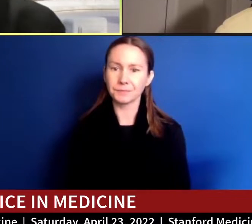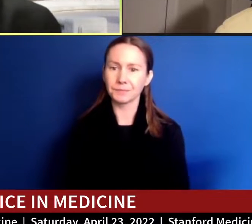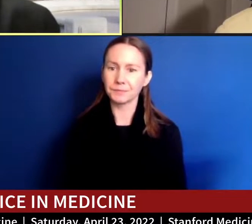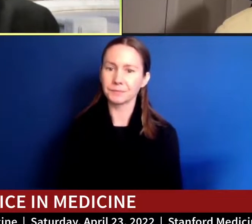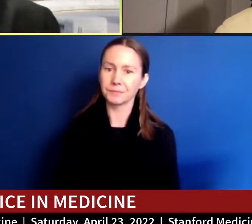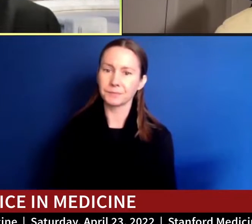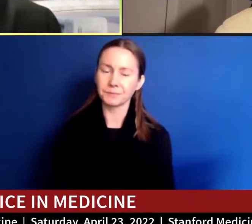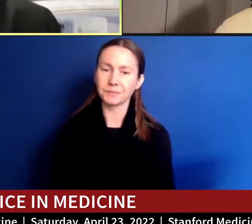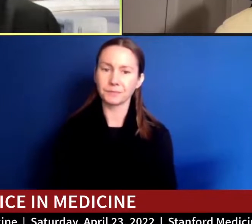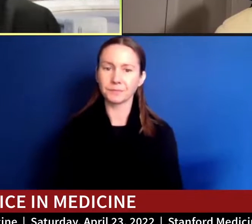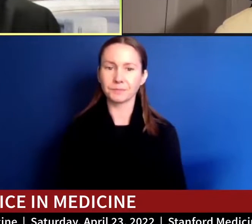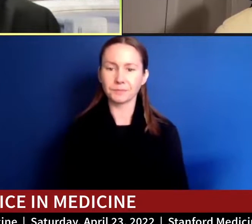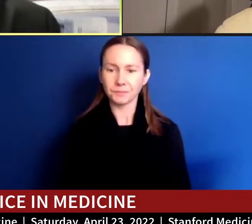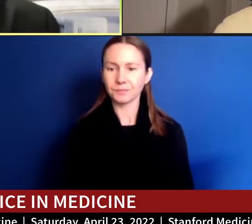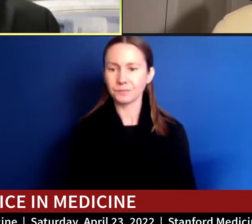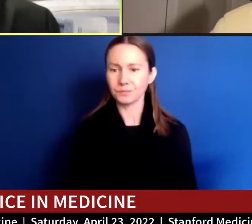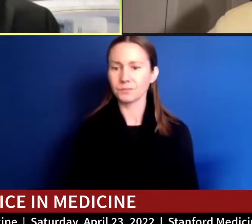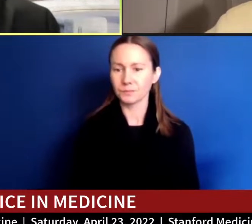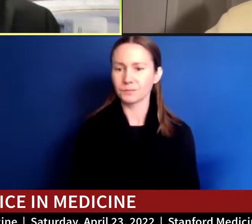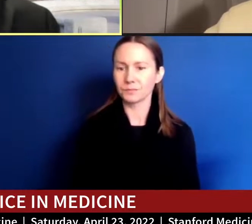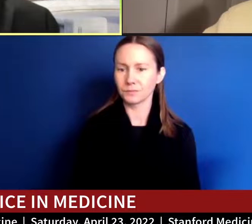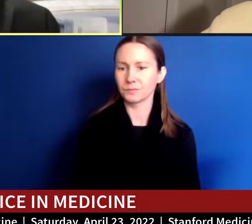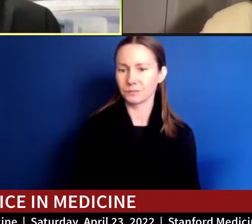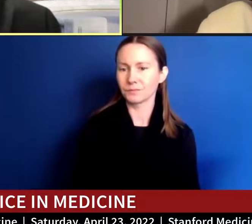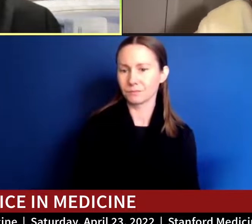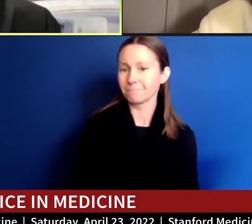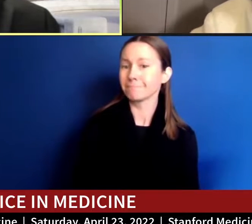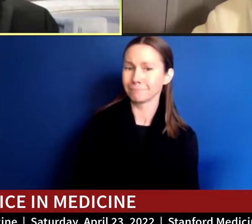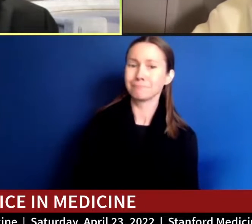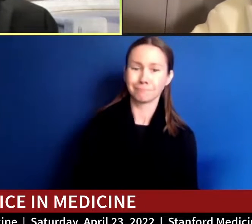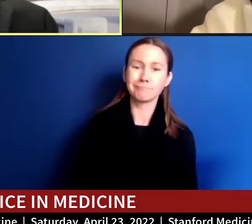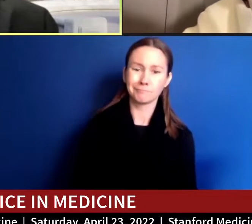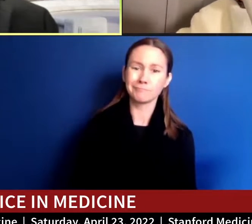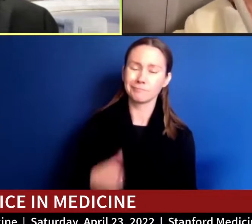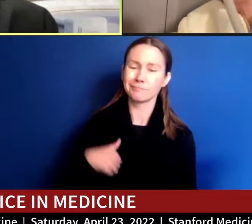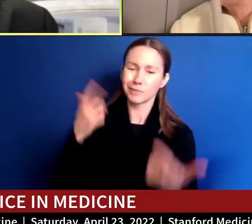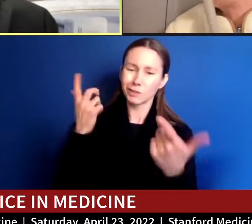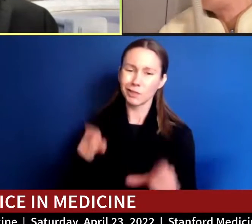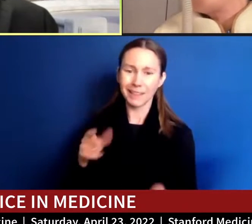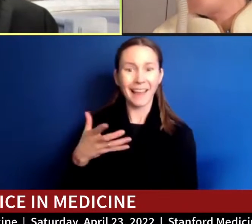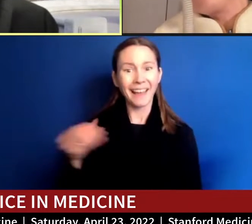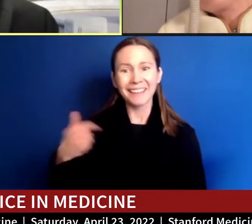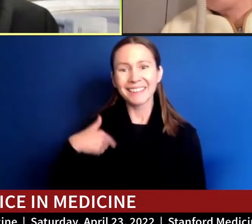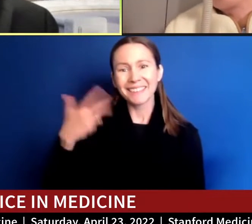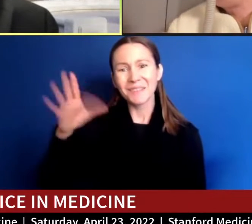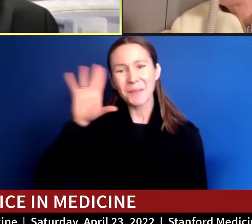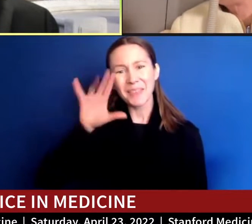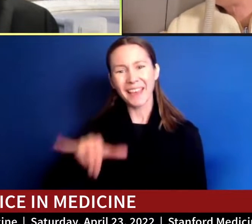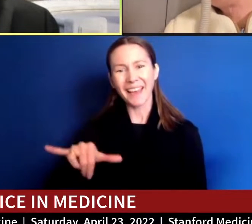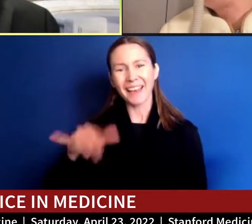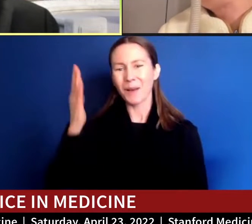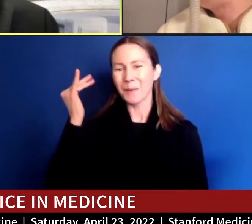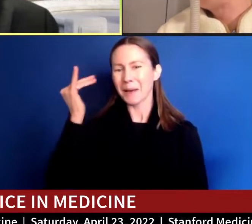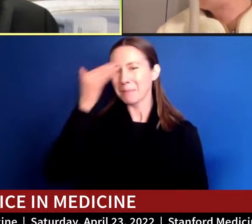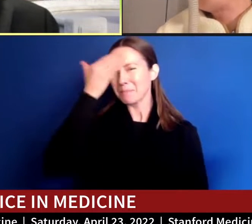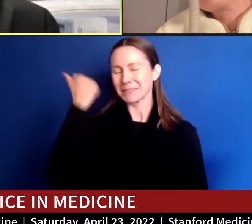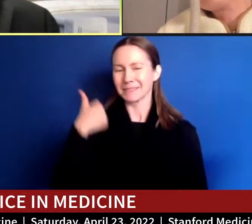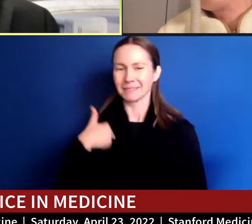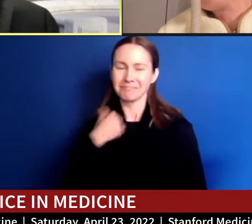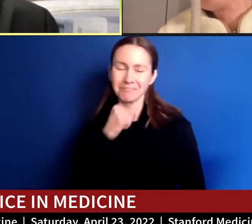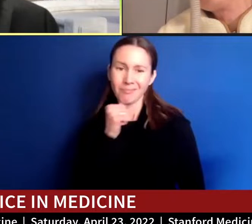Yeah, I totally agree. And I know this for a fact because, you know, I wasn't always disabled. I